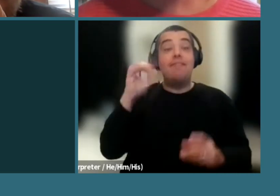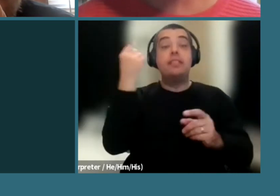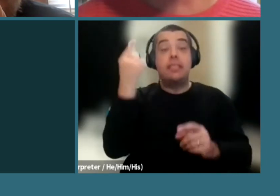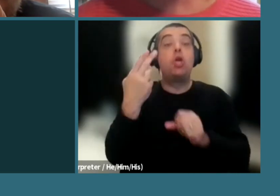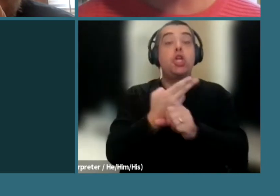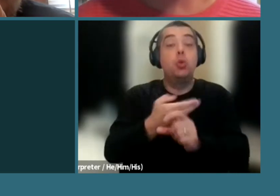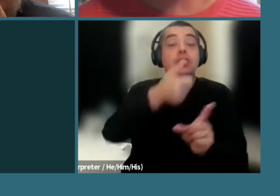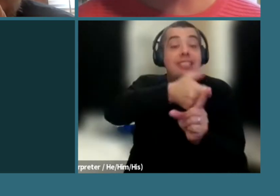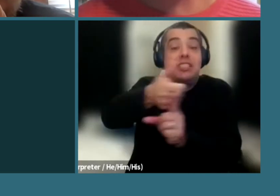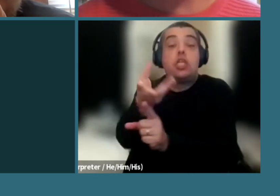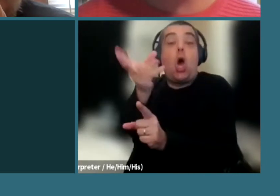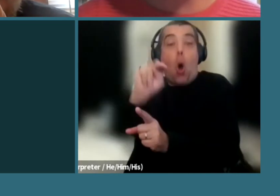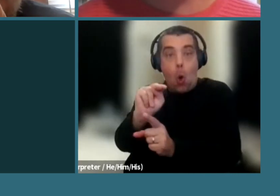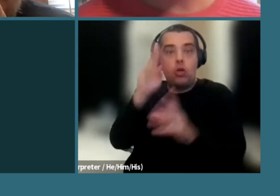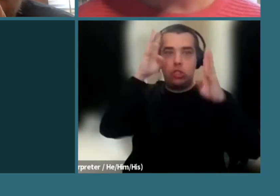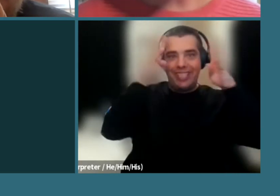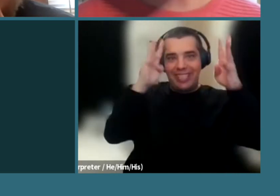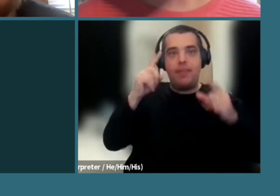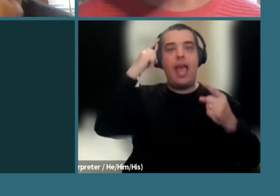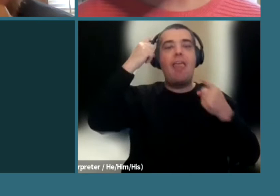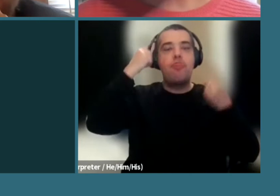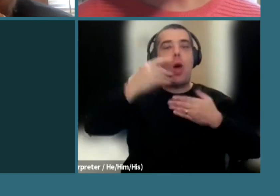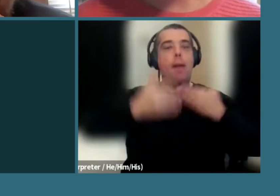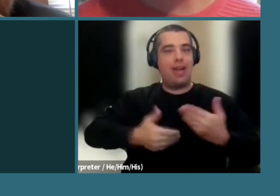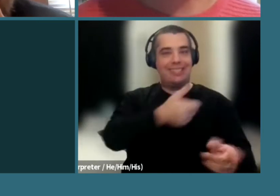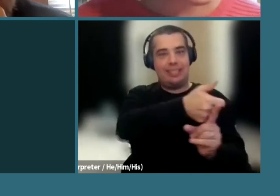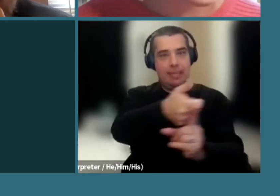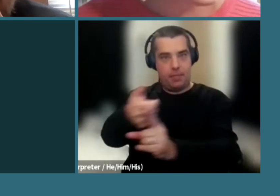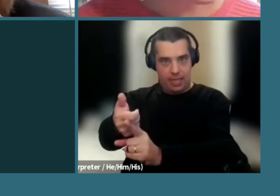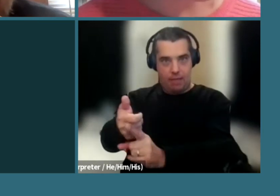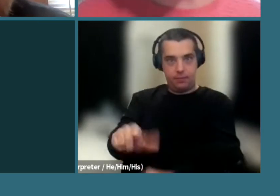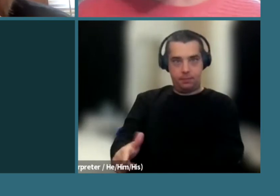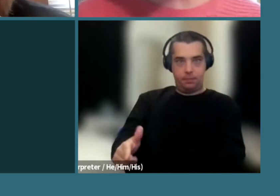their own creativity and thought process, when they are describing something.